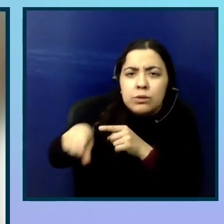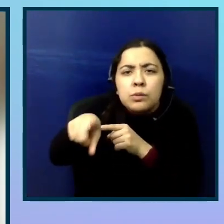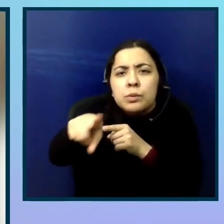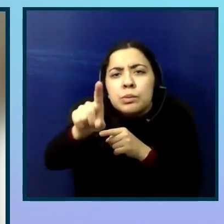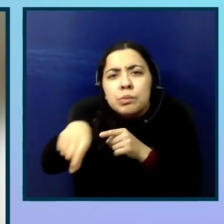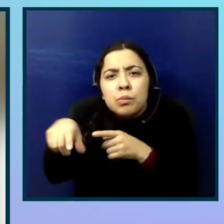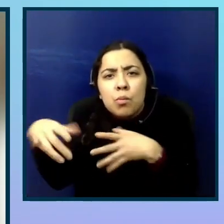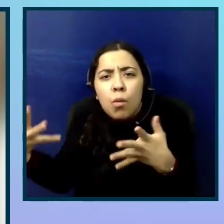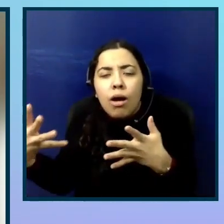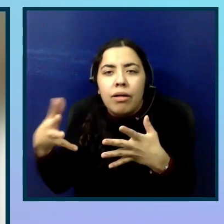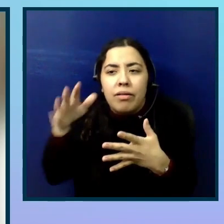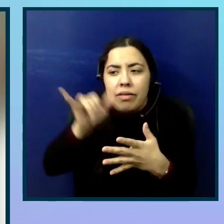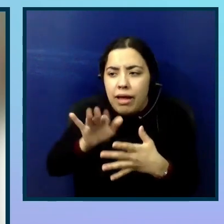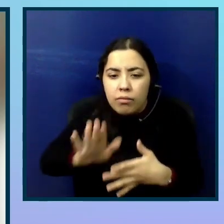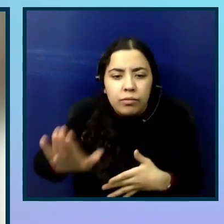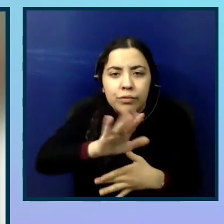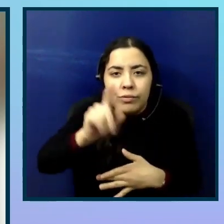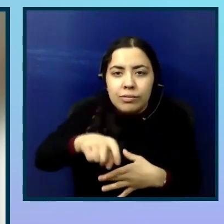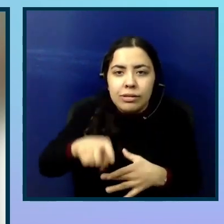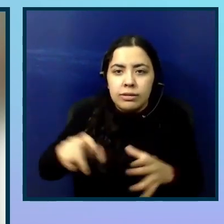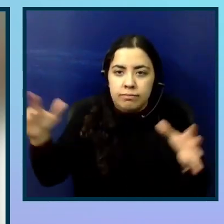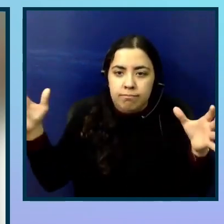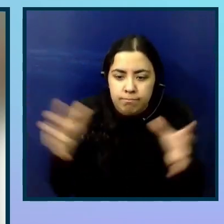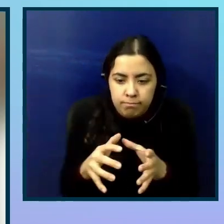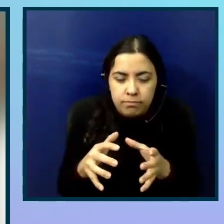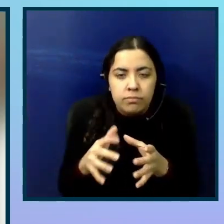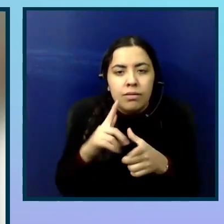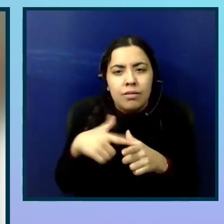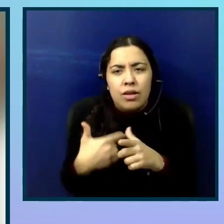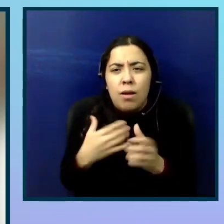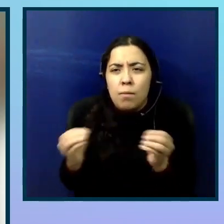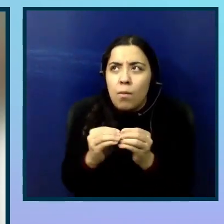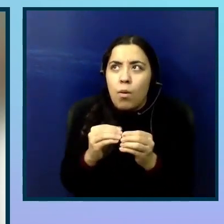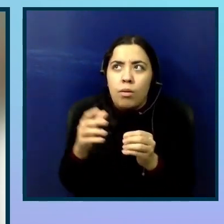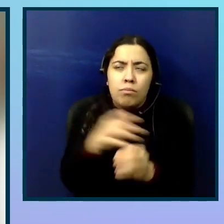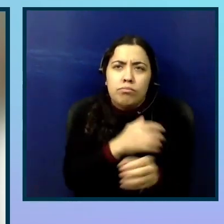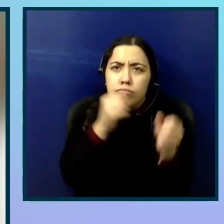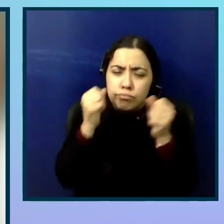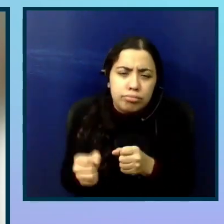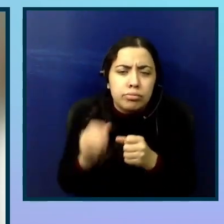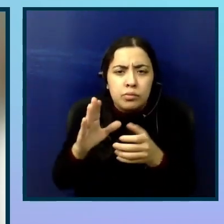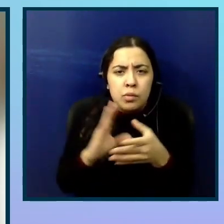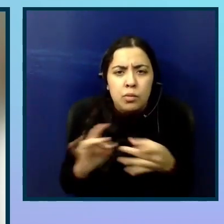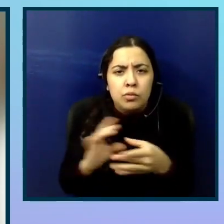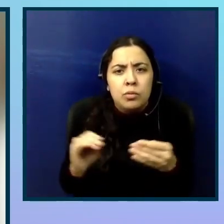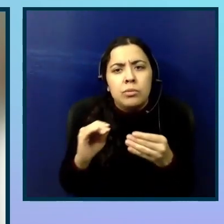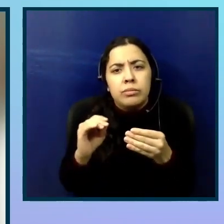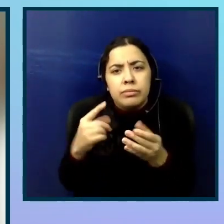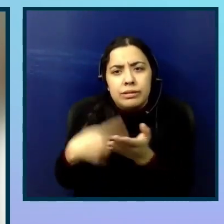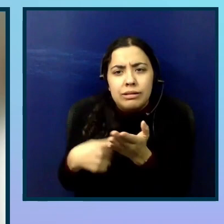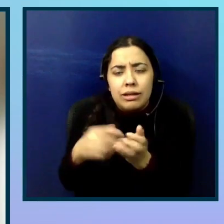because then you're dealing... You've also got a much more powerful story to talk about in your organization.